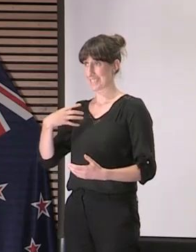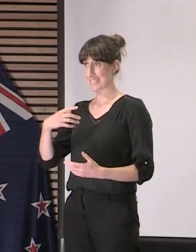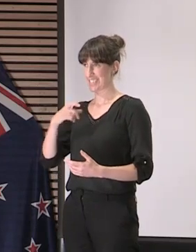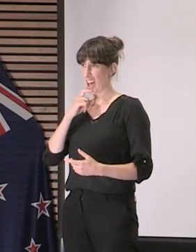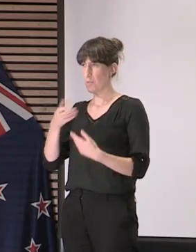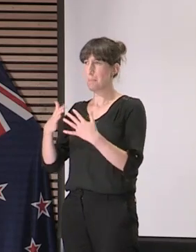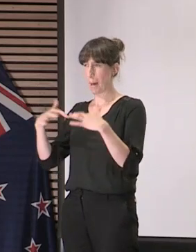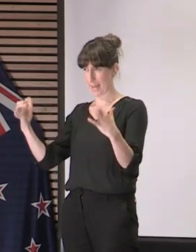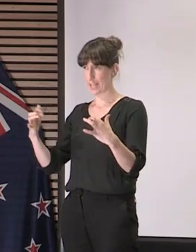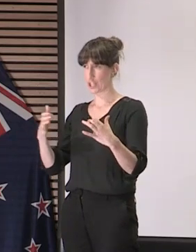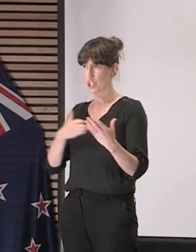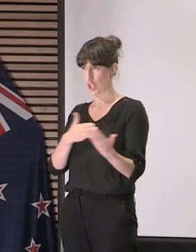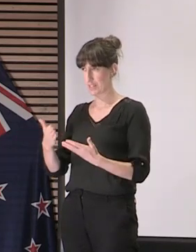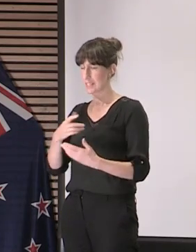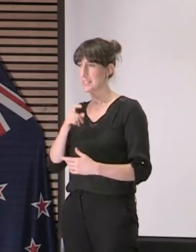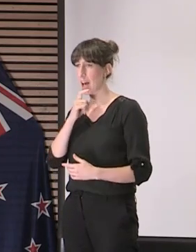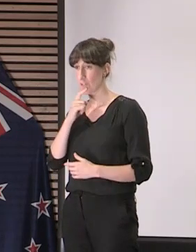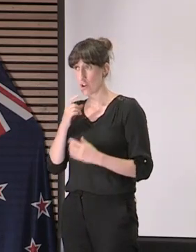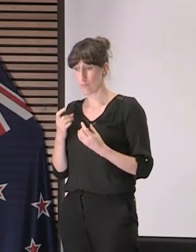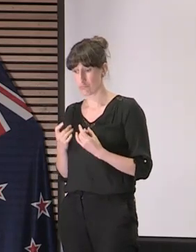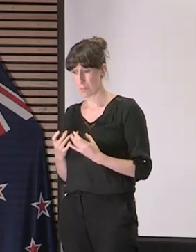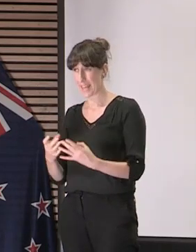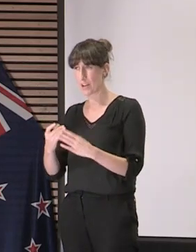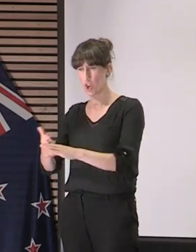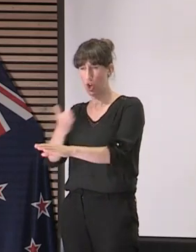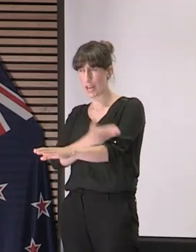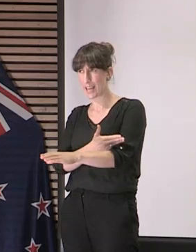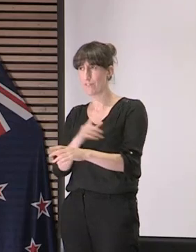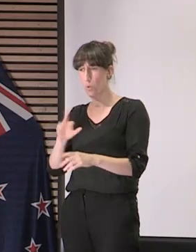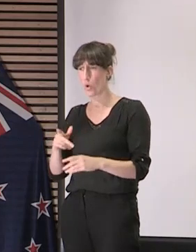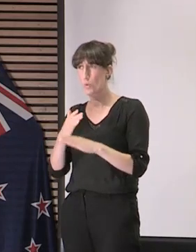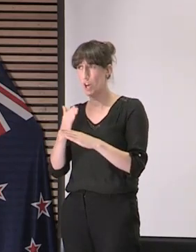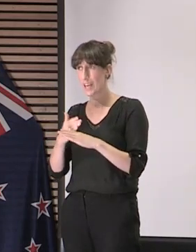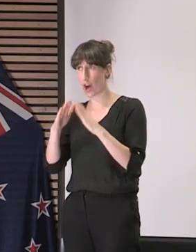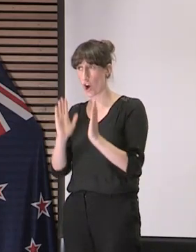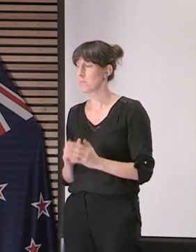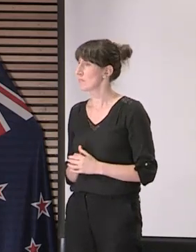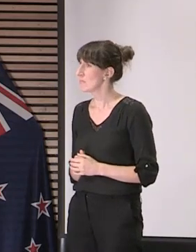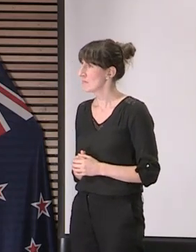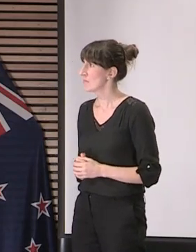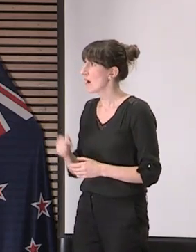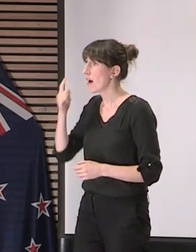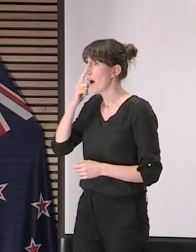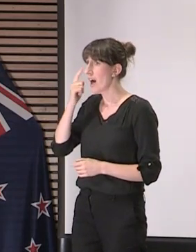scenario? I missed that question. Will public servants do it from home if the lockdown